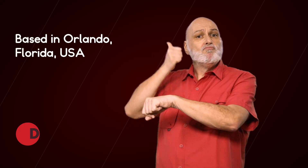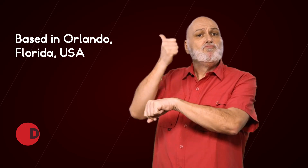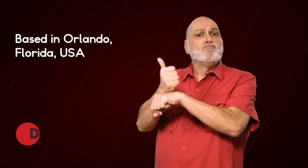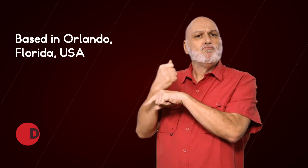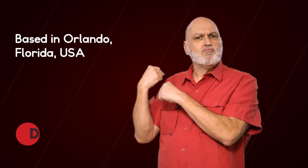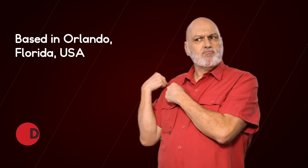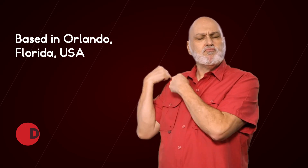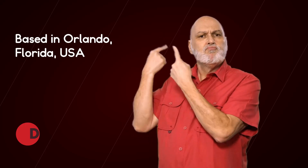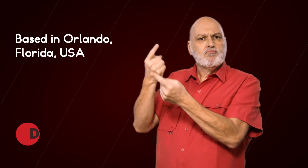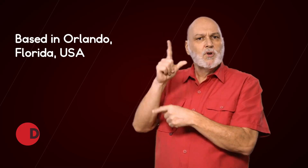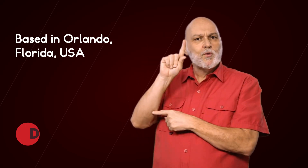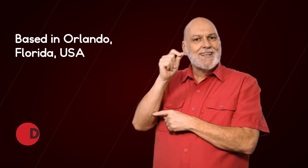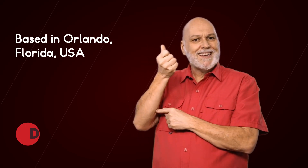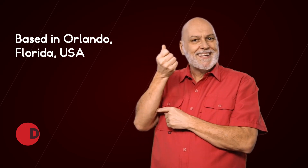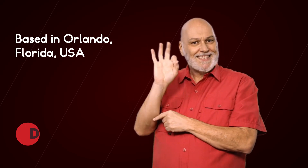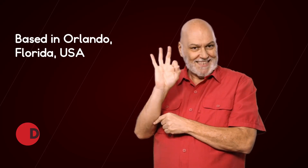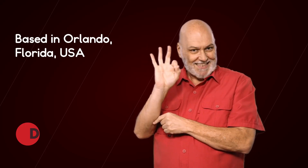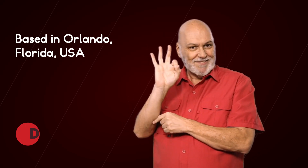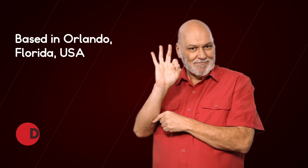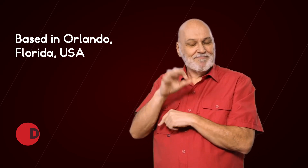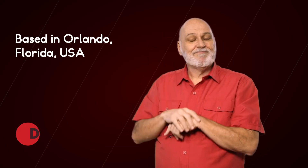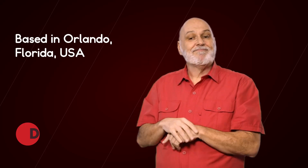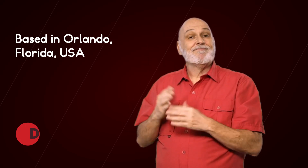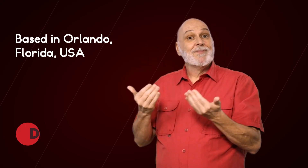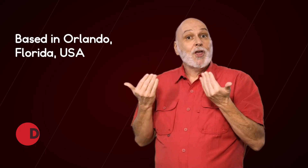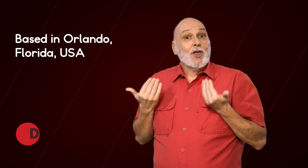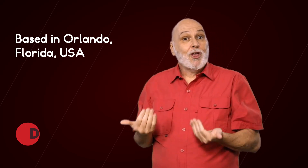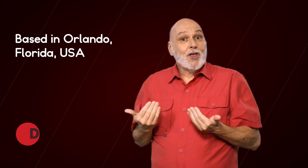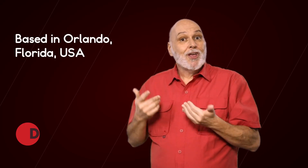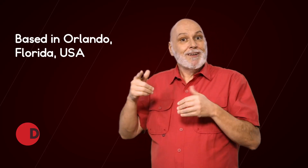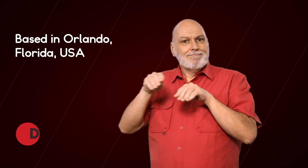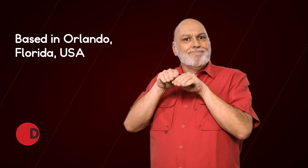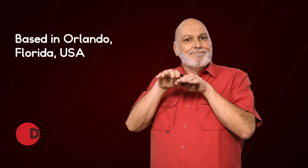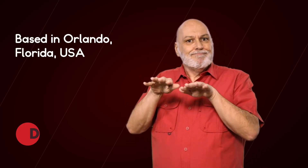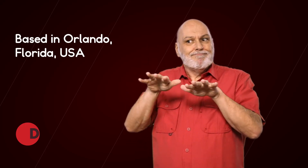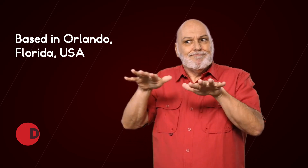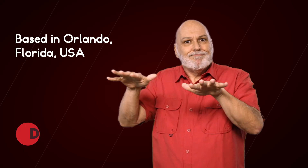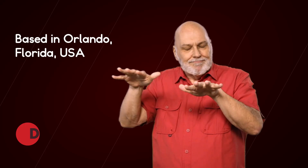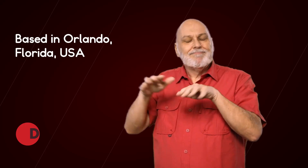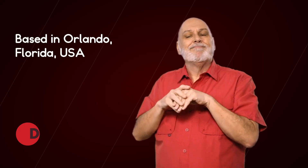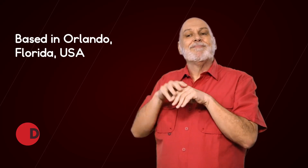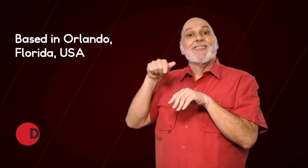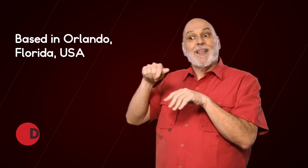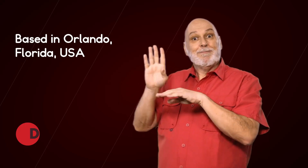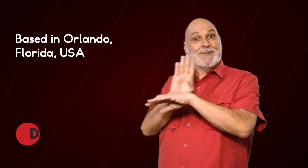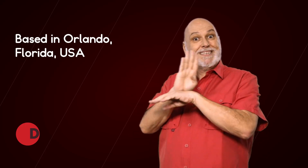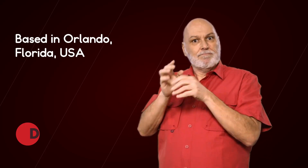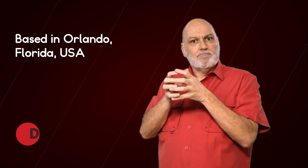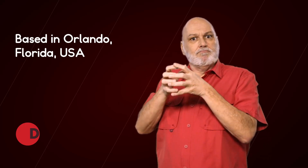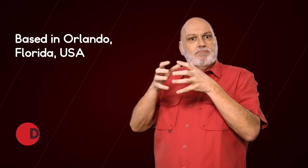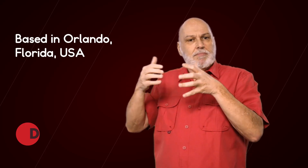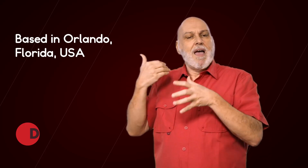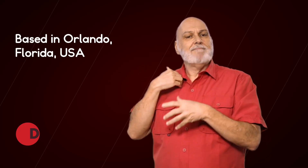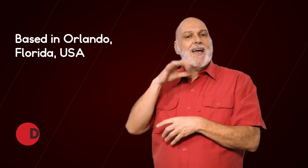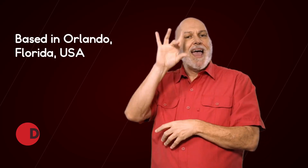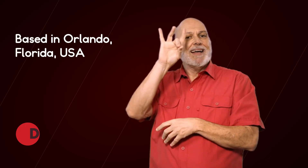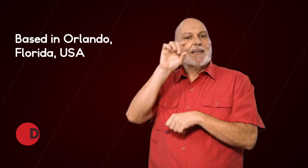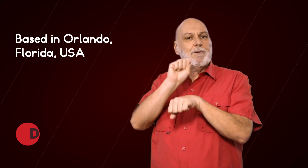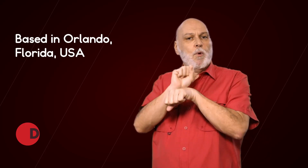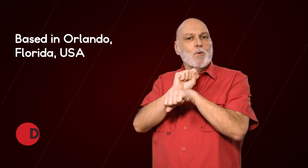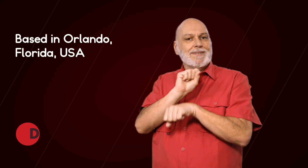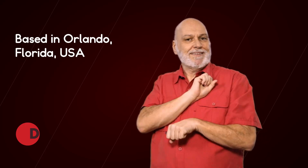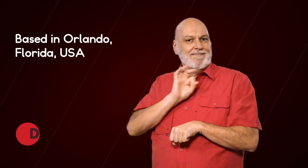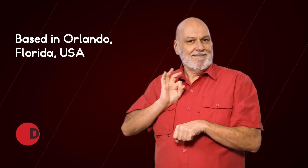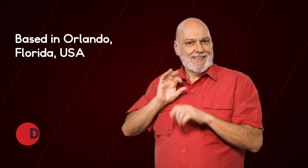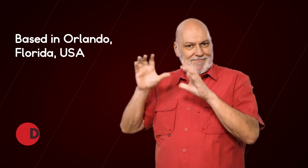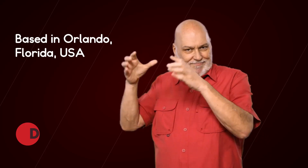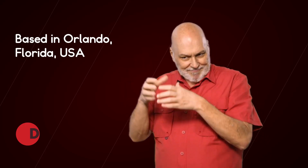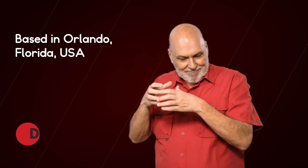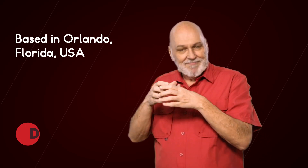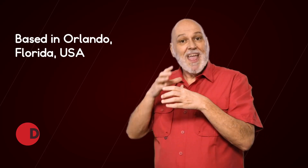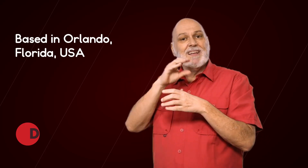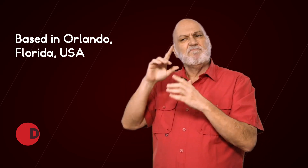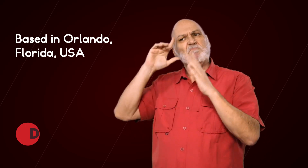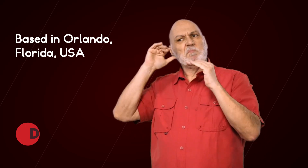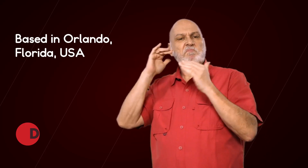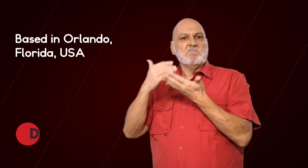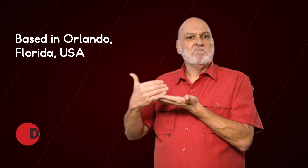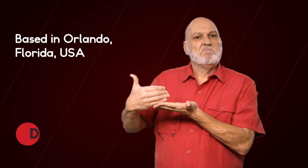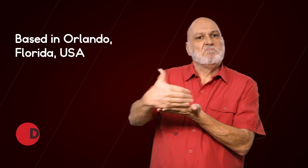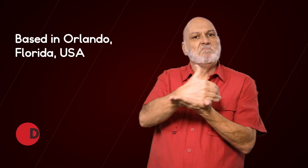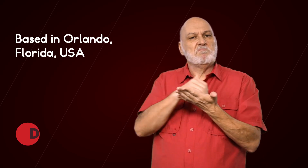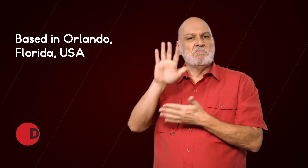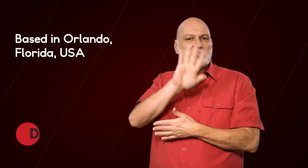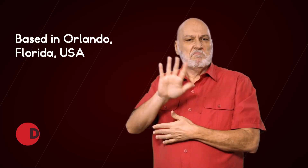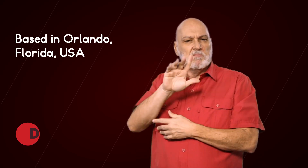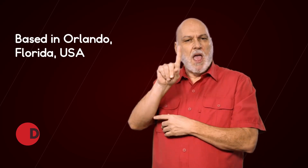having started in 2019 and currently has a total of 8 employees,